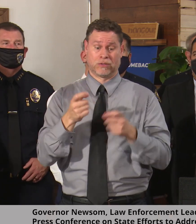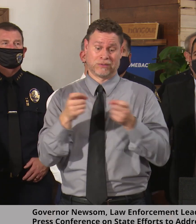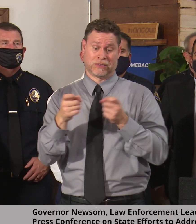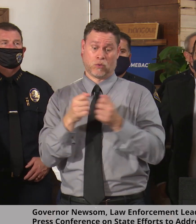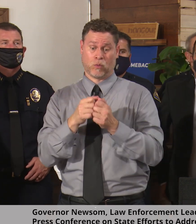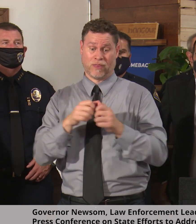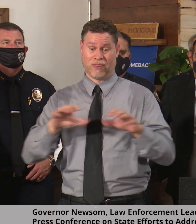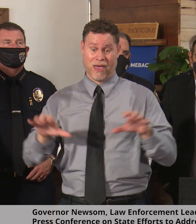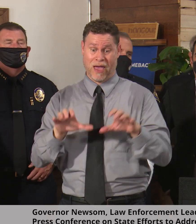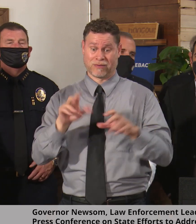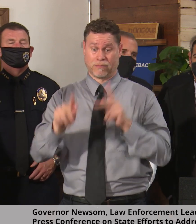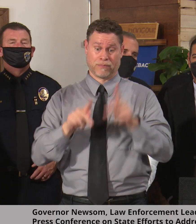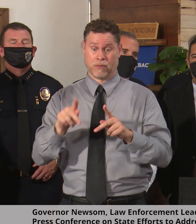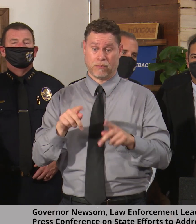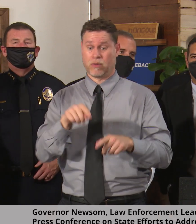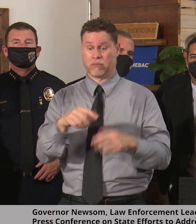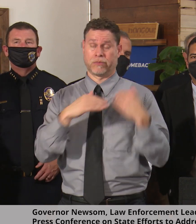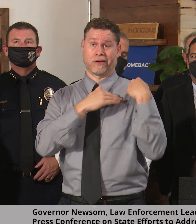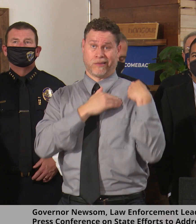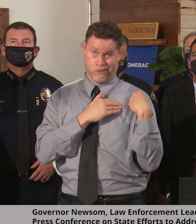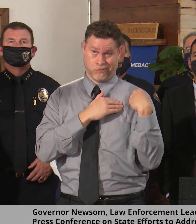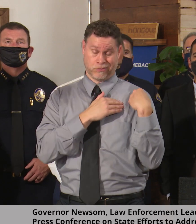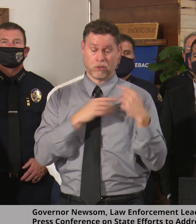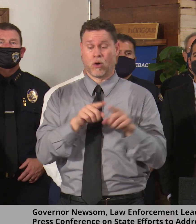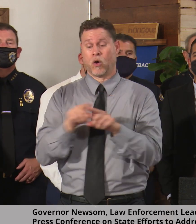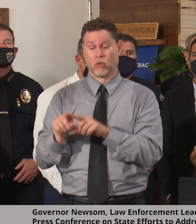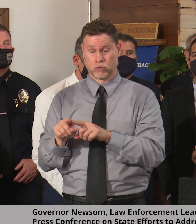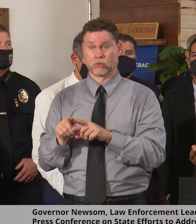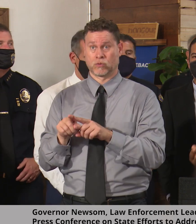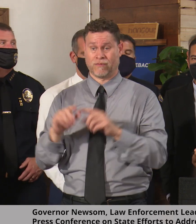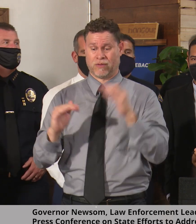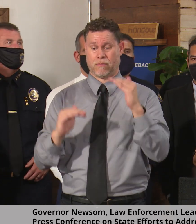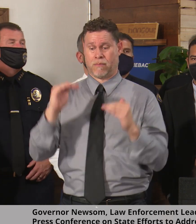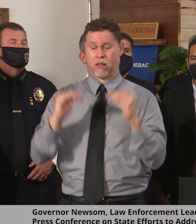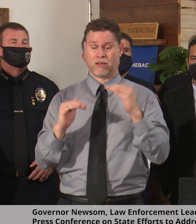that are doing it and hold them to account but we also have to balance the message that we are